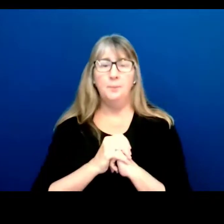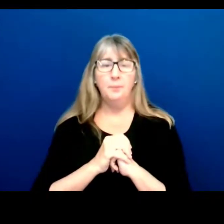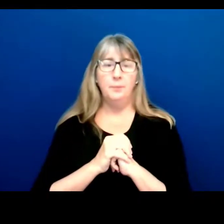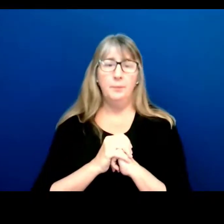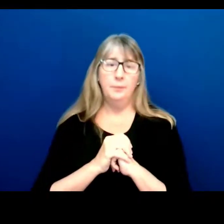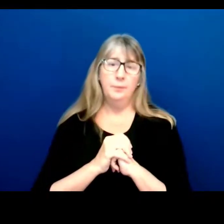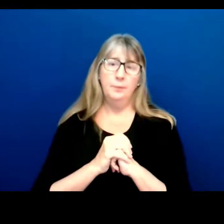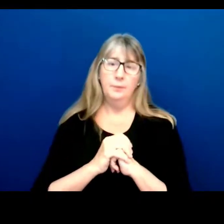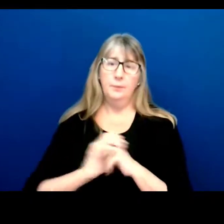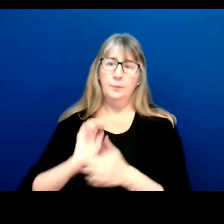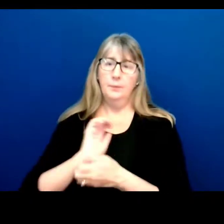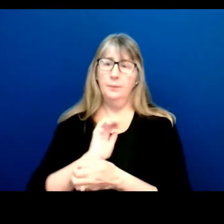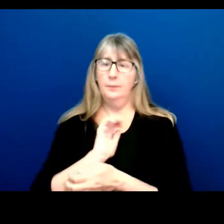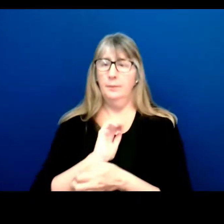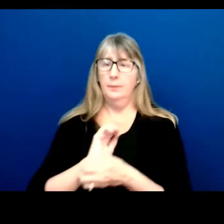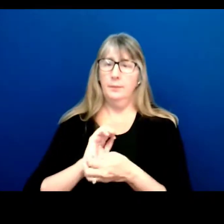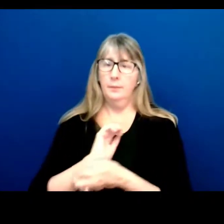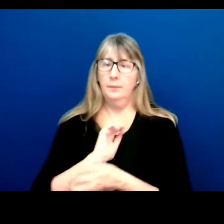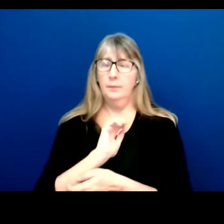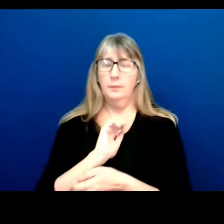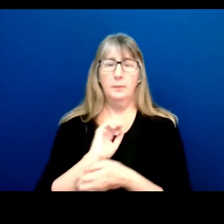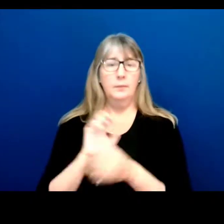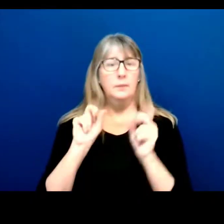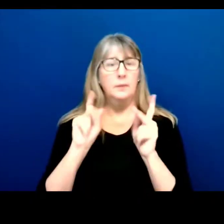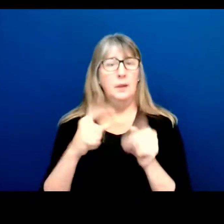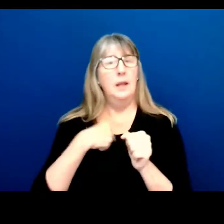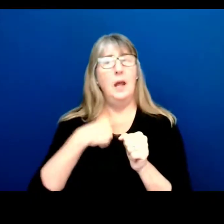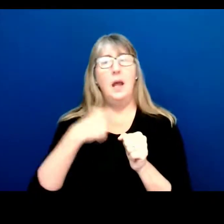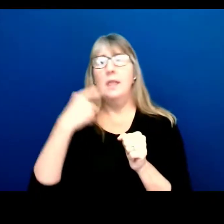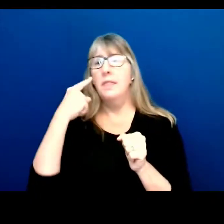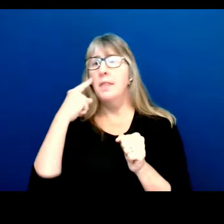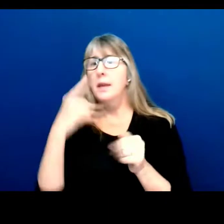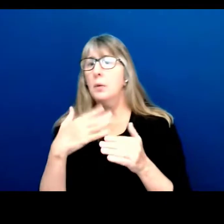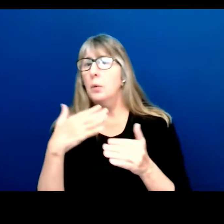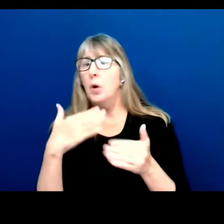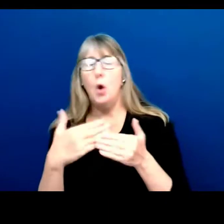Diane Dean: Okay. And I think this is going to be close to our last question here.